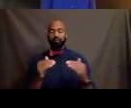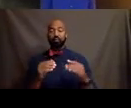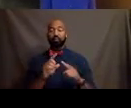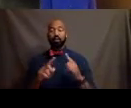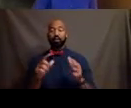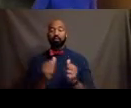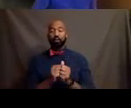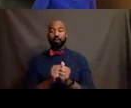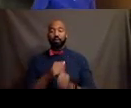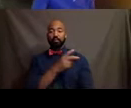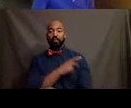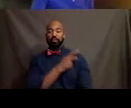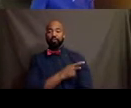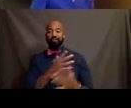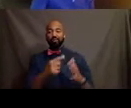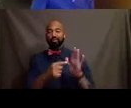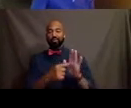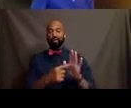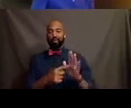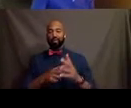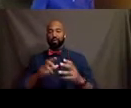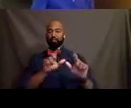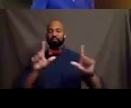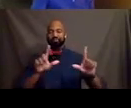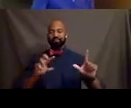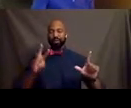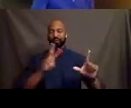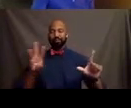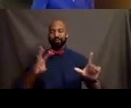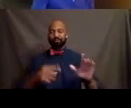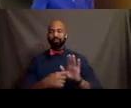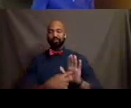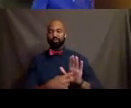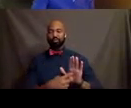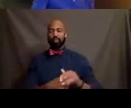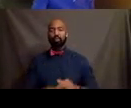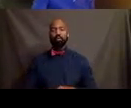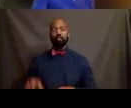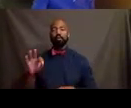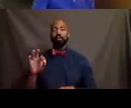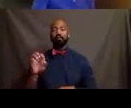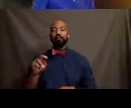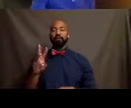and show them a couple of these websites. And so recognizing that Fenway Health, Callen Lorde and the Endocrin Society